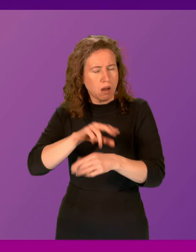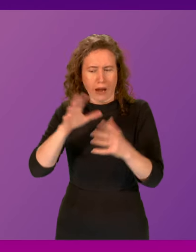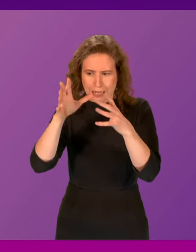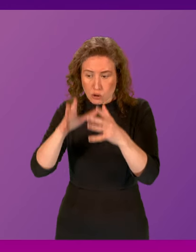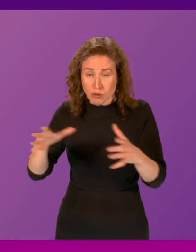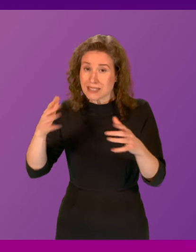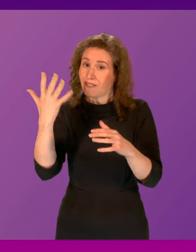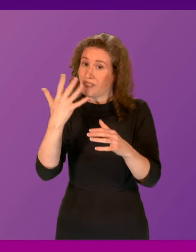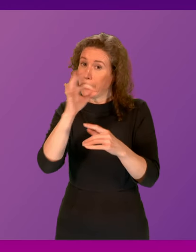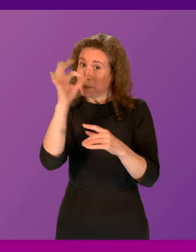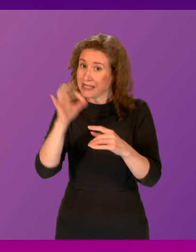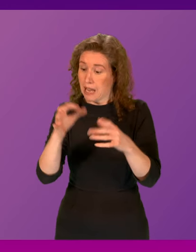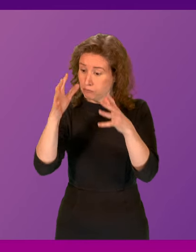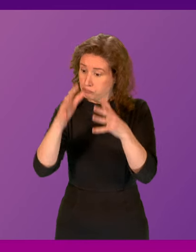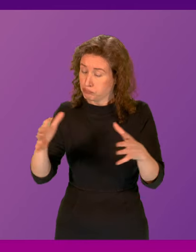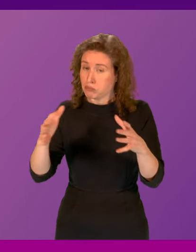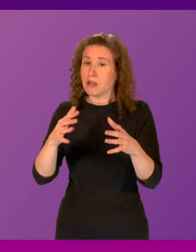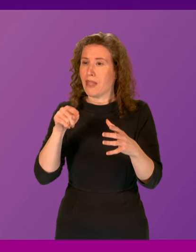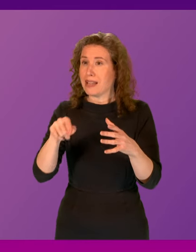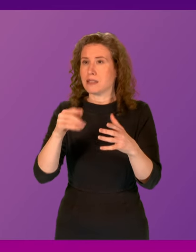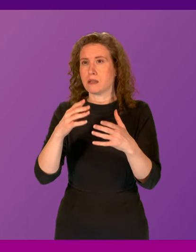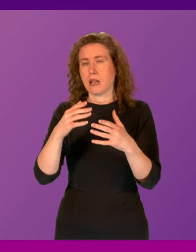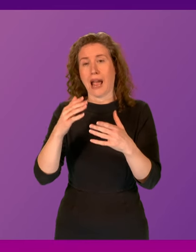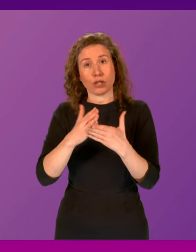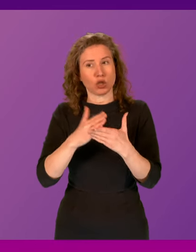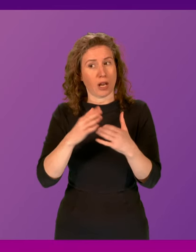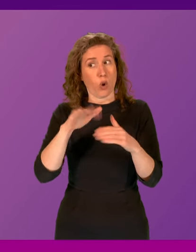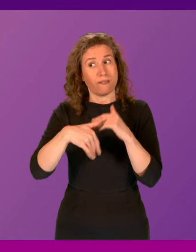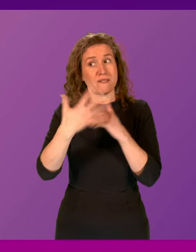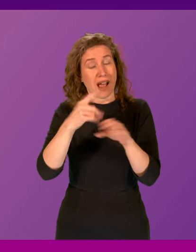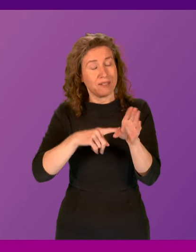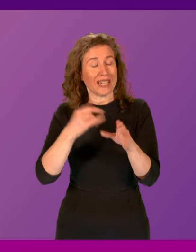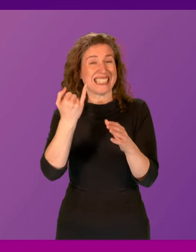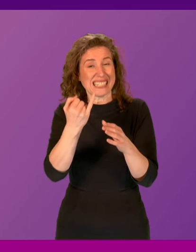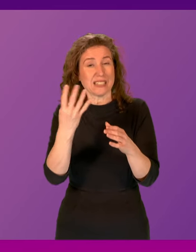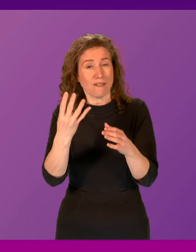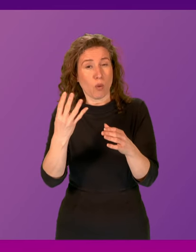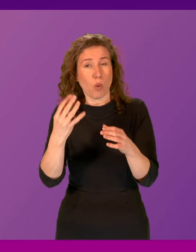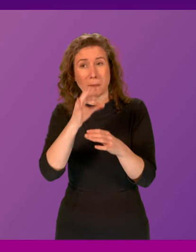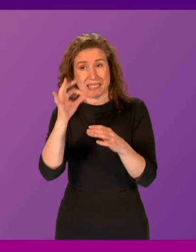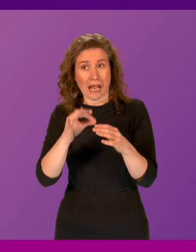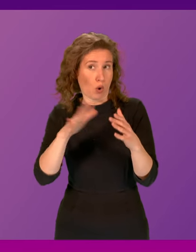15 per cent in the past five years and by 64 per cent in the past 10 years. The number of qualified